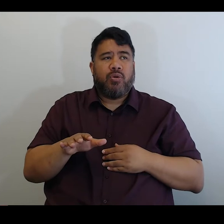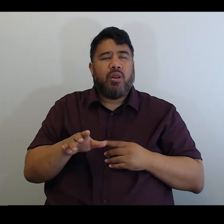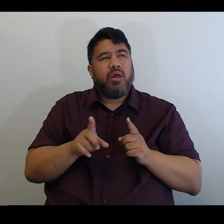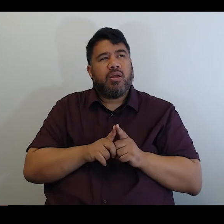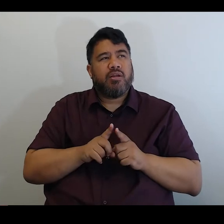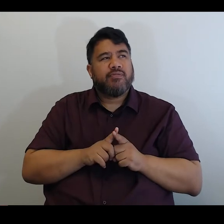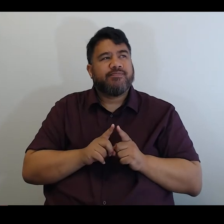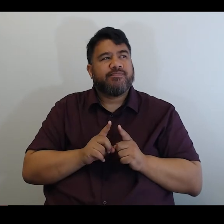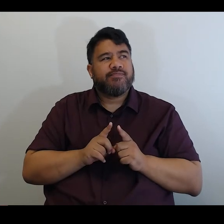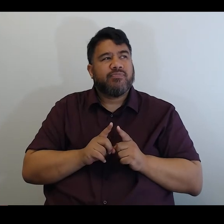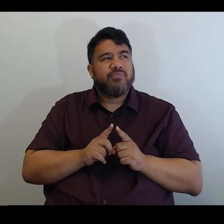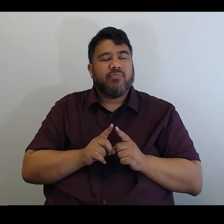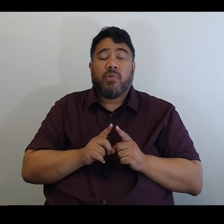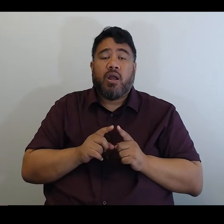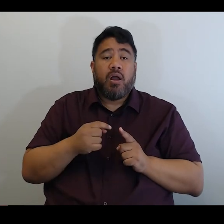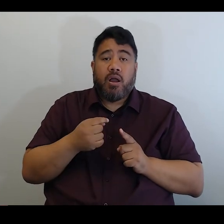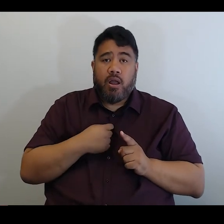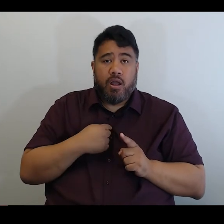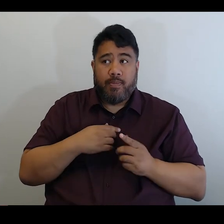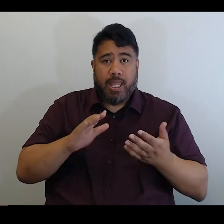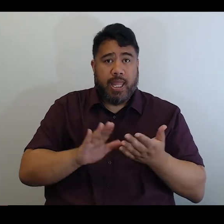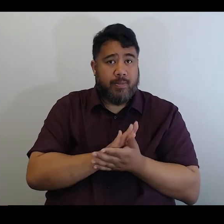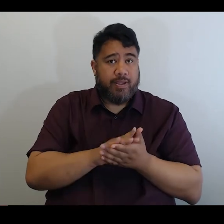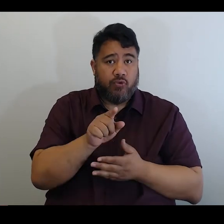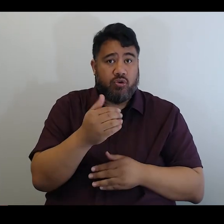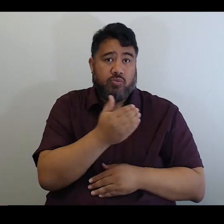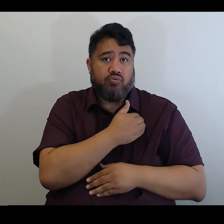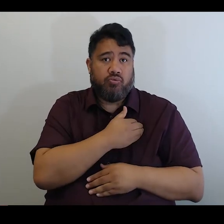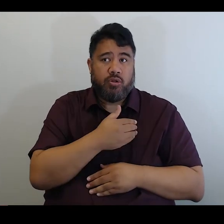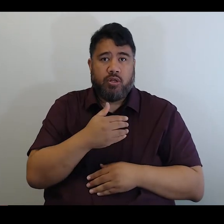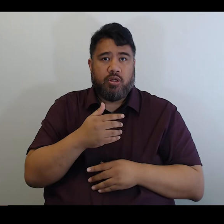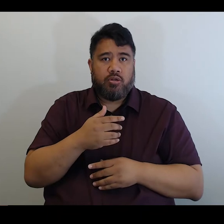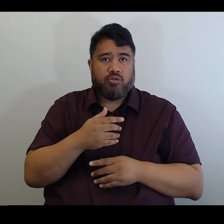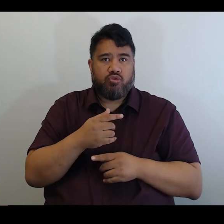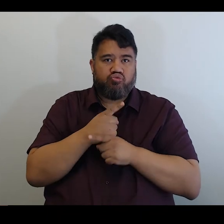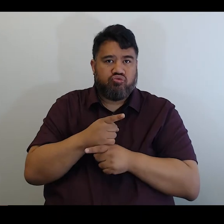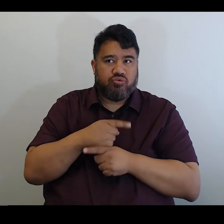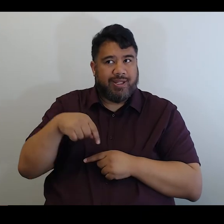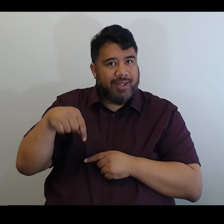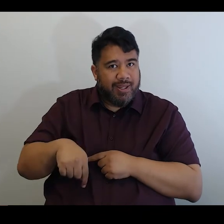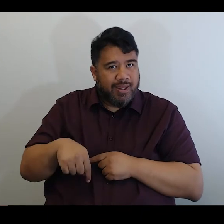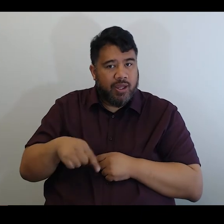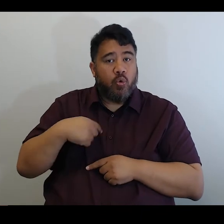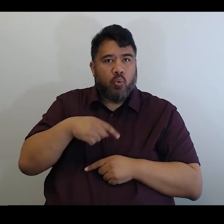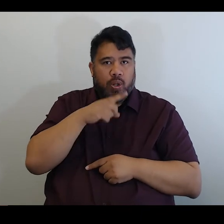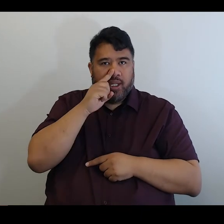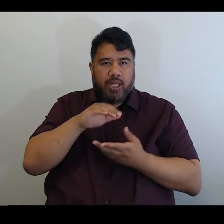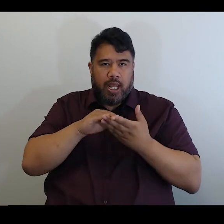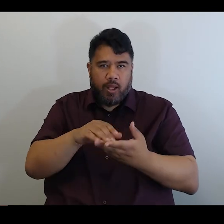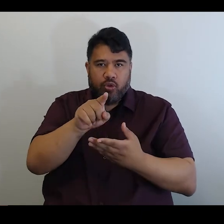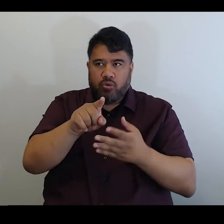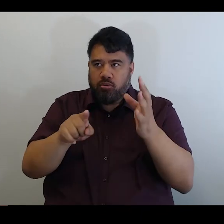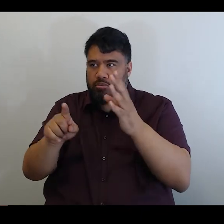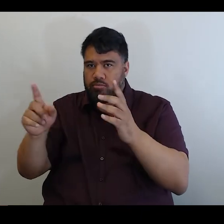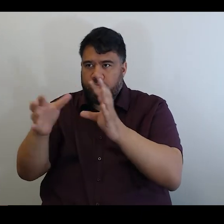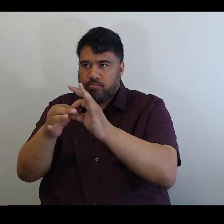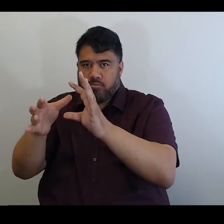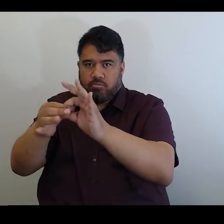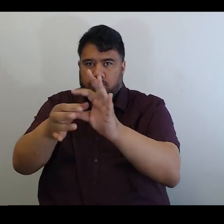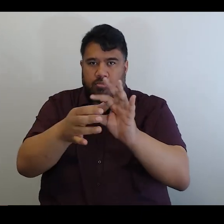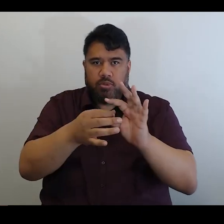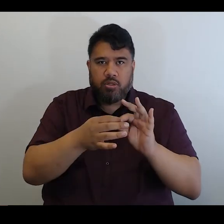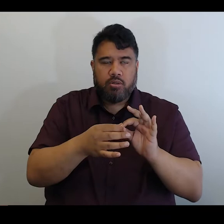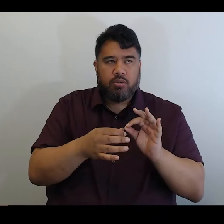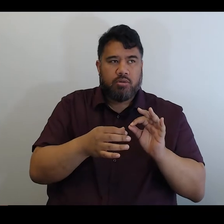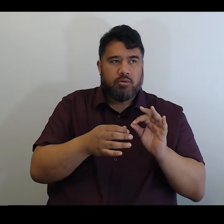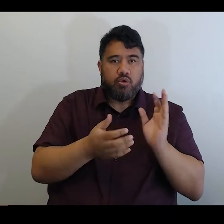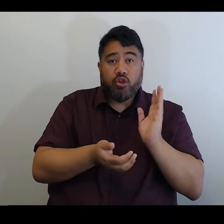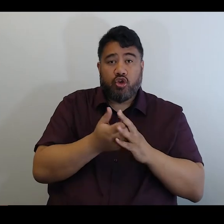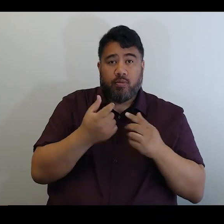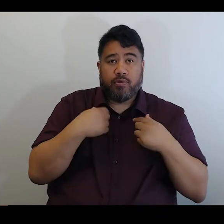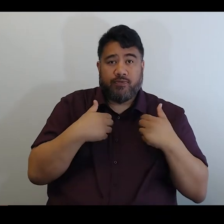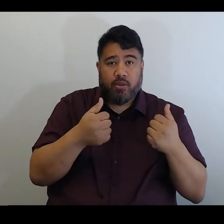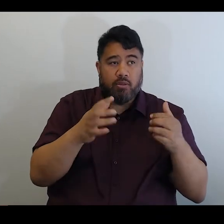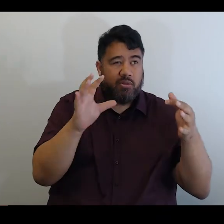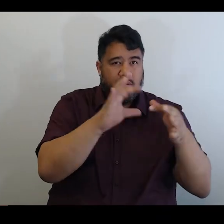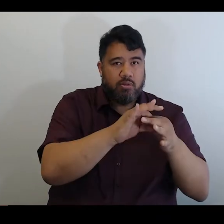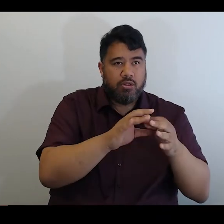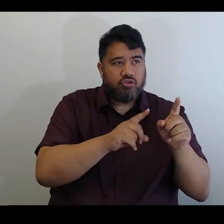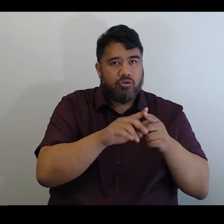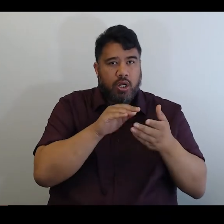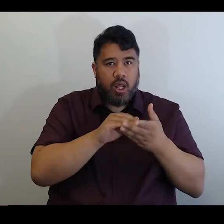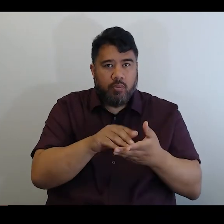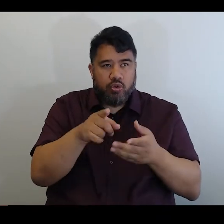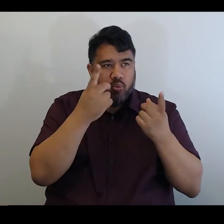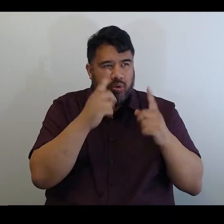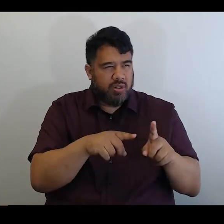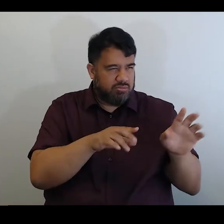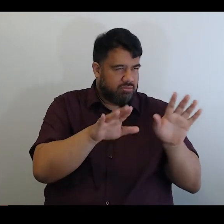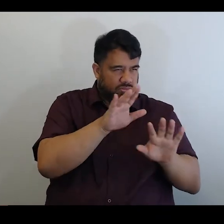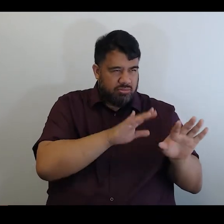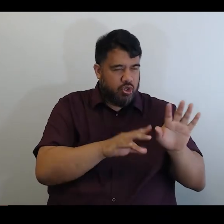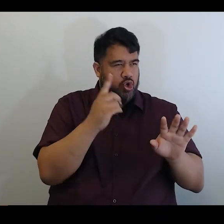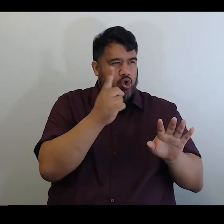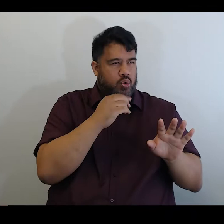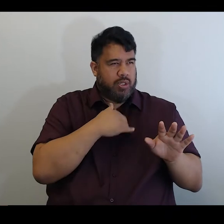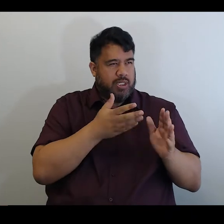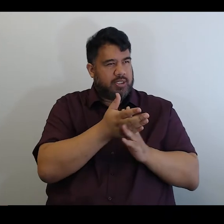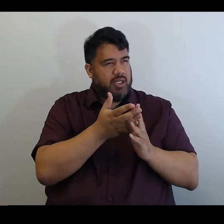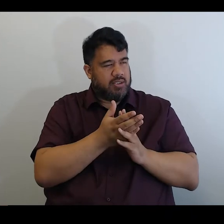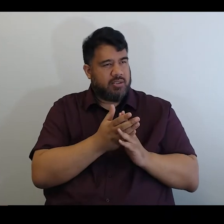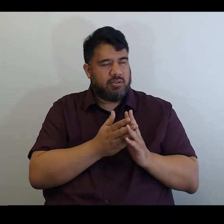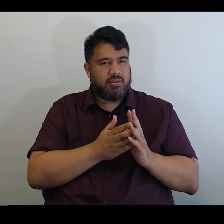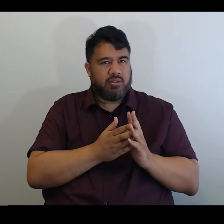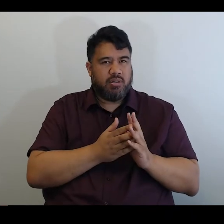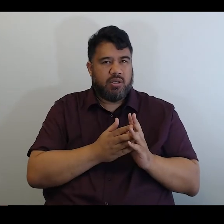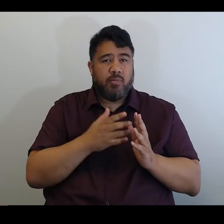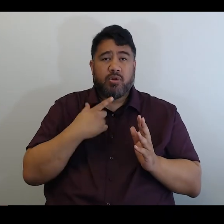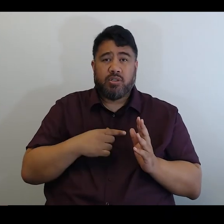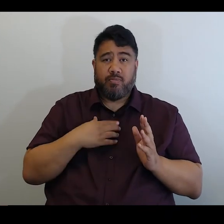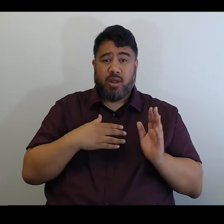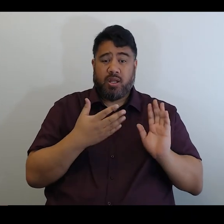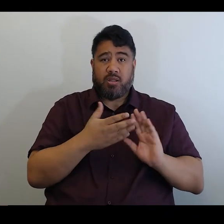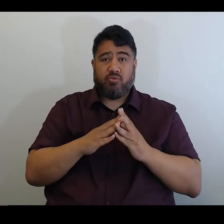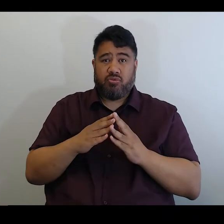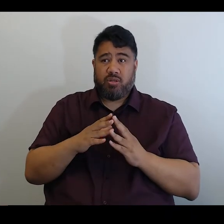I welcome that discussion here, and we can join people up to that various new health entities and where different responsibilities lie so it will be concerning to me if our community felt that as a result of any reforms and things that people didn’t know